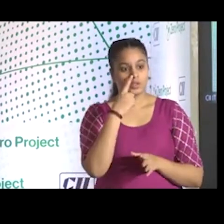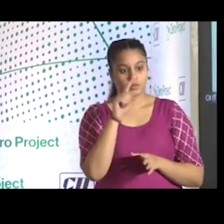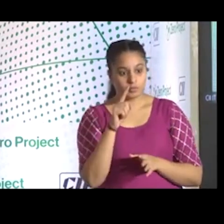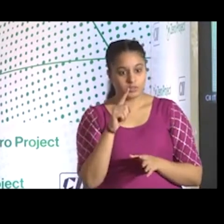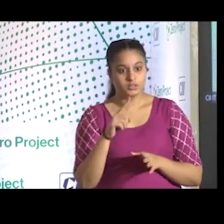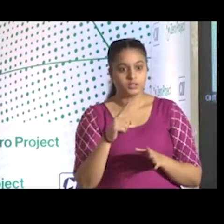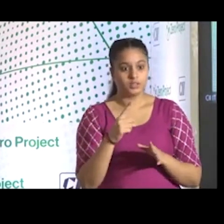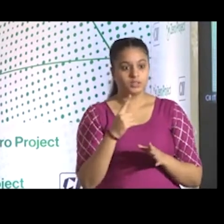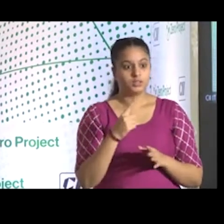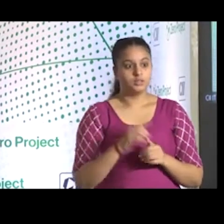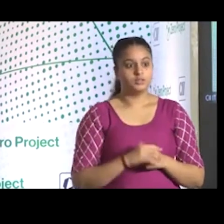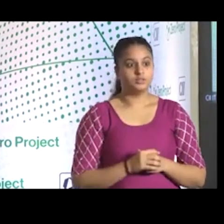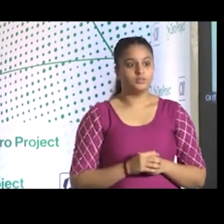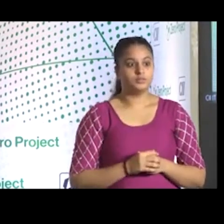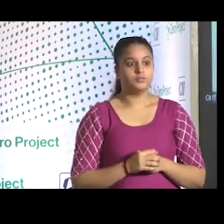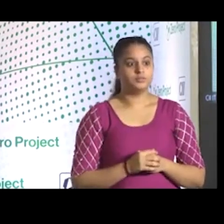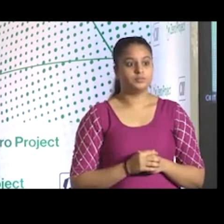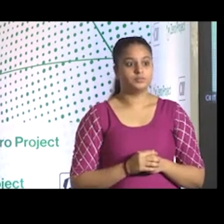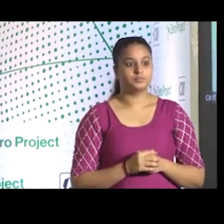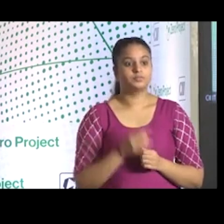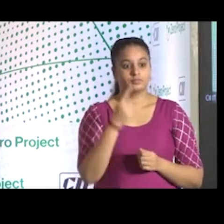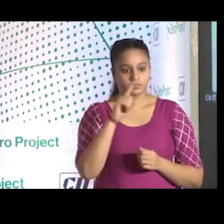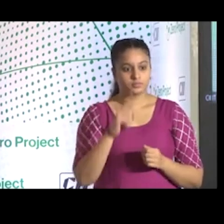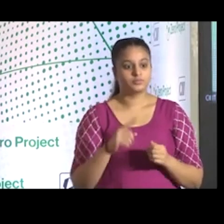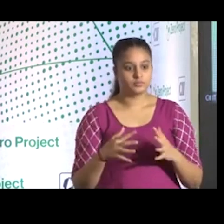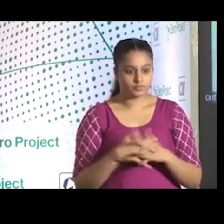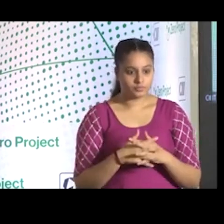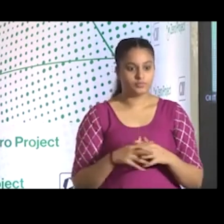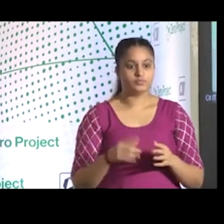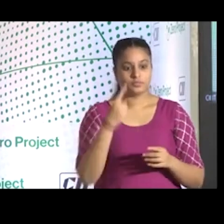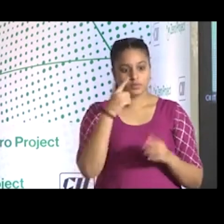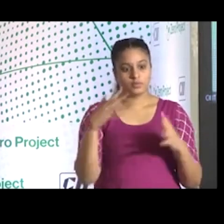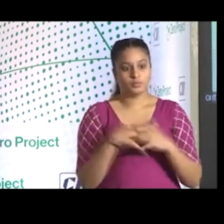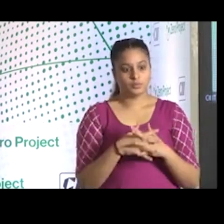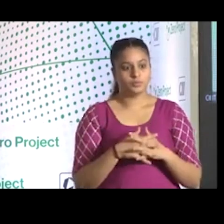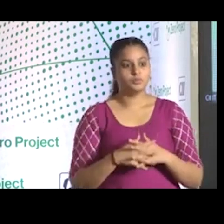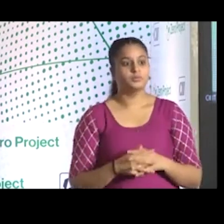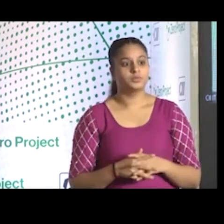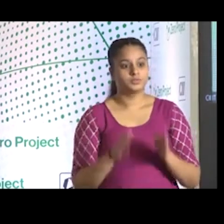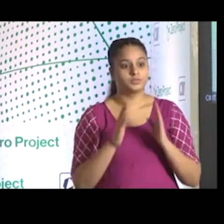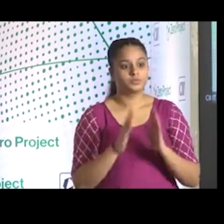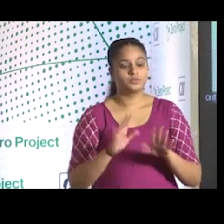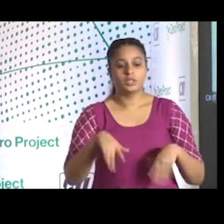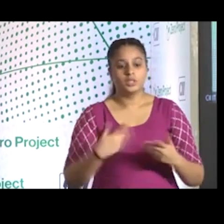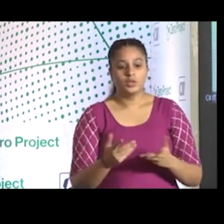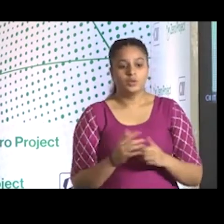So we will launch here and start a new initiative focusing on women entrepreneurs with disabilities.